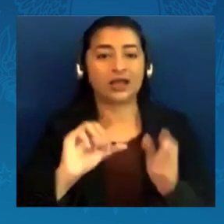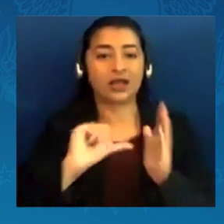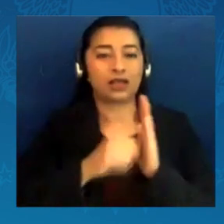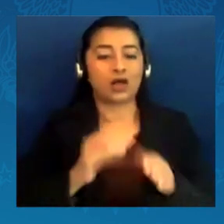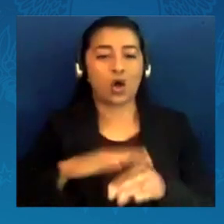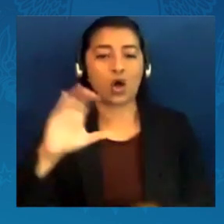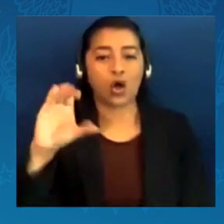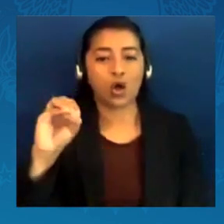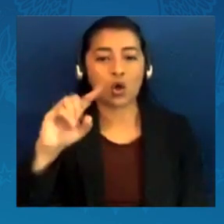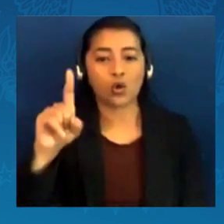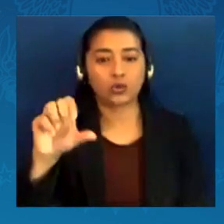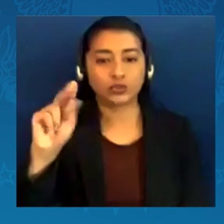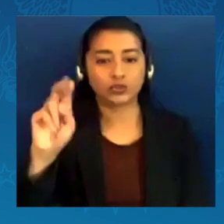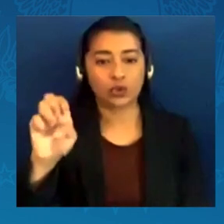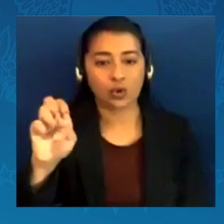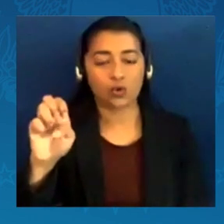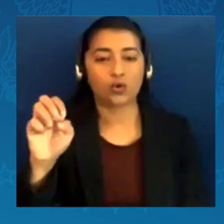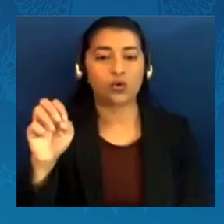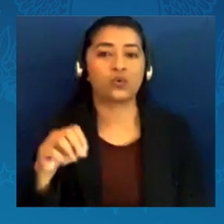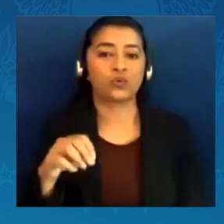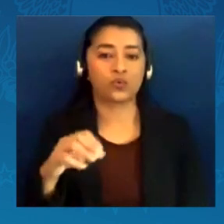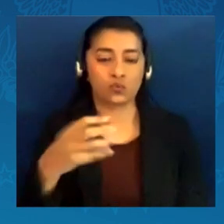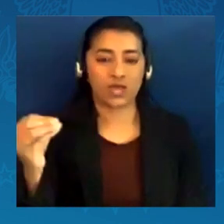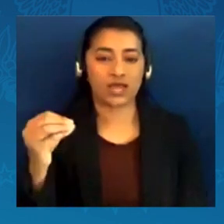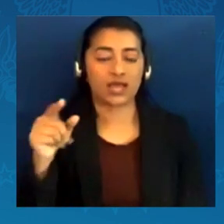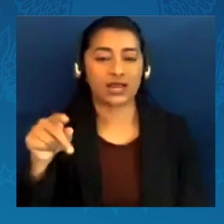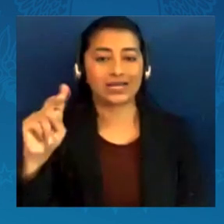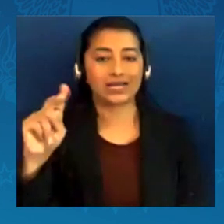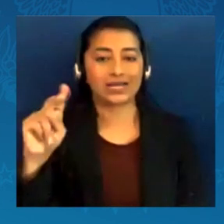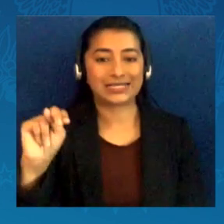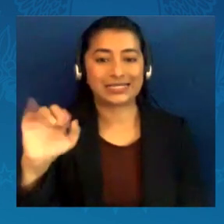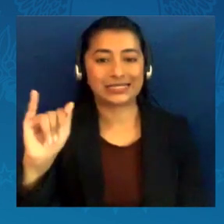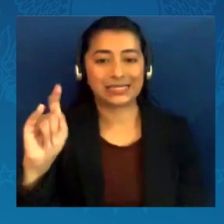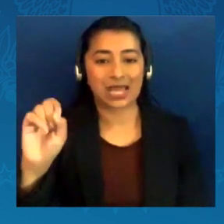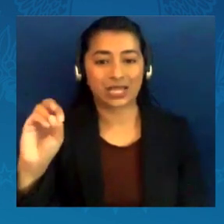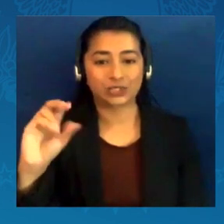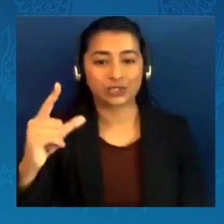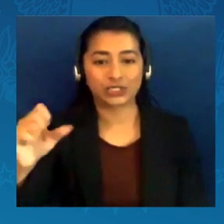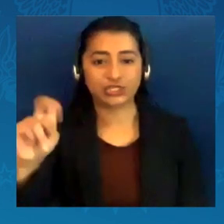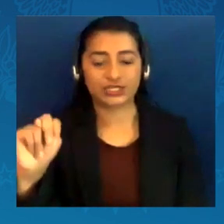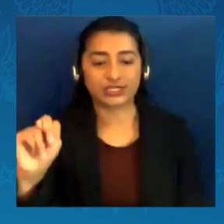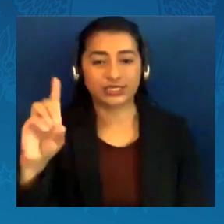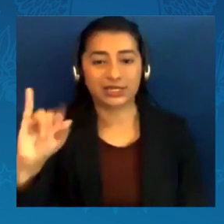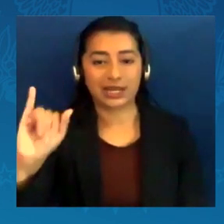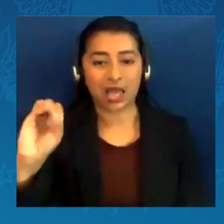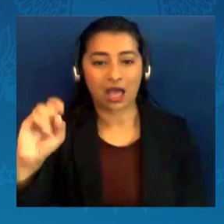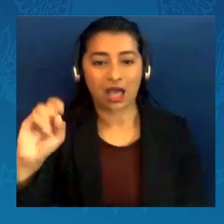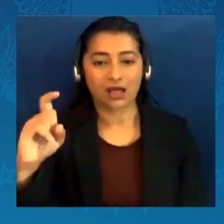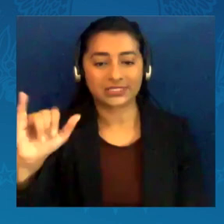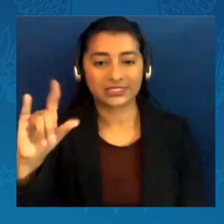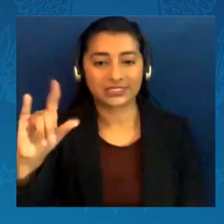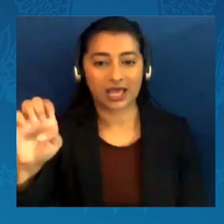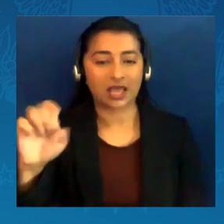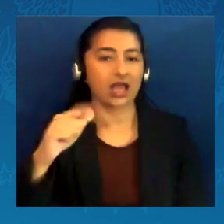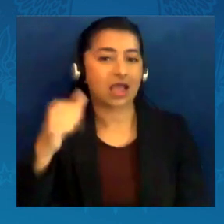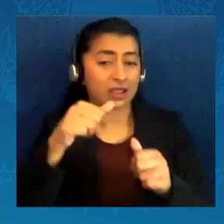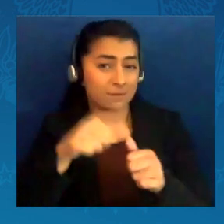and also nitrogen dioxide. And the I believe an instrument you saw upstairs was the instrument.